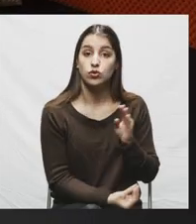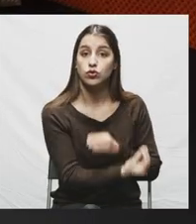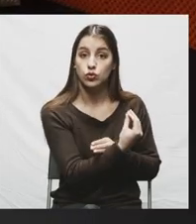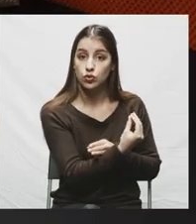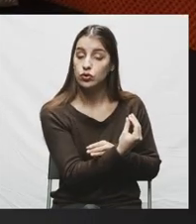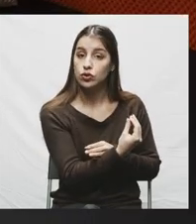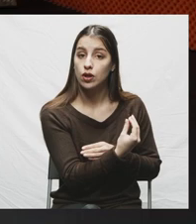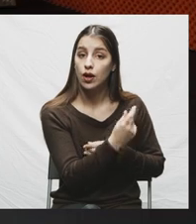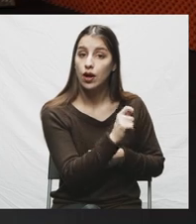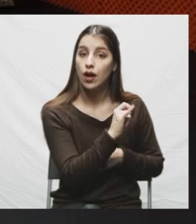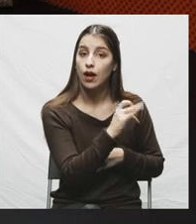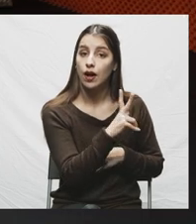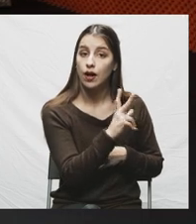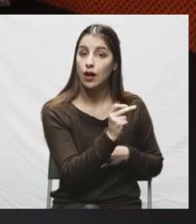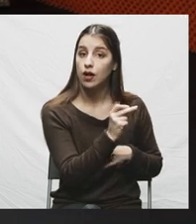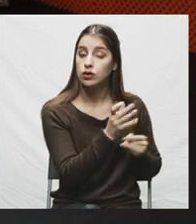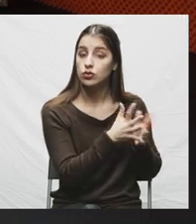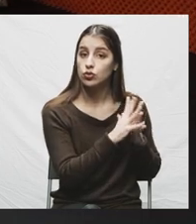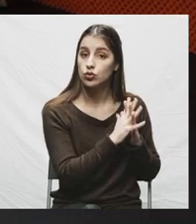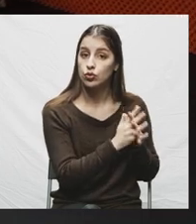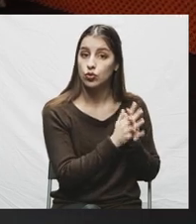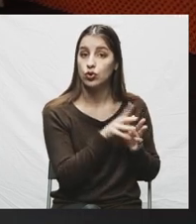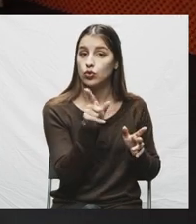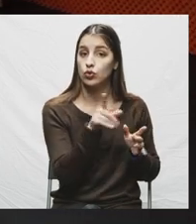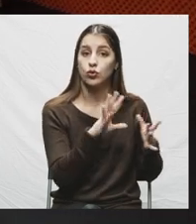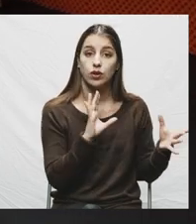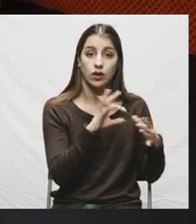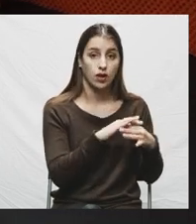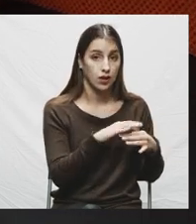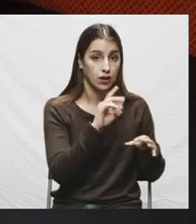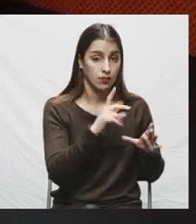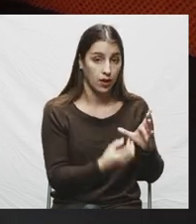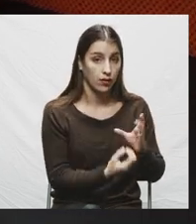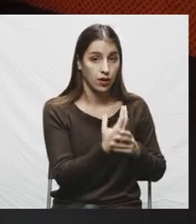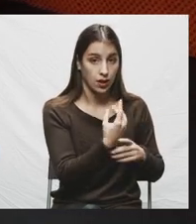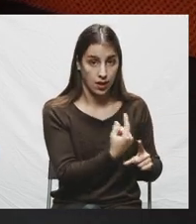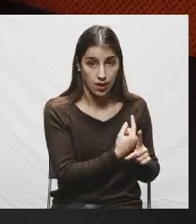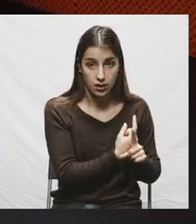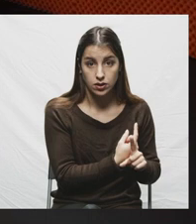where EIRA is born, the structure you are connected with as co-founder.